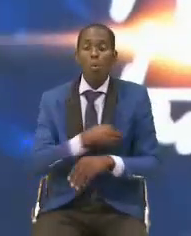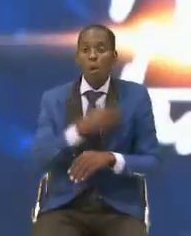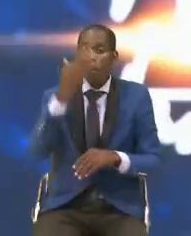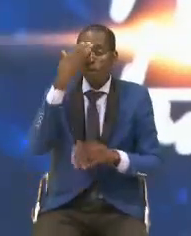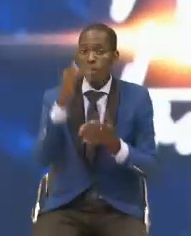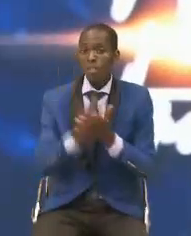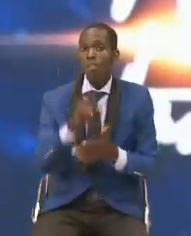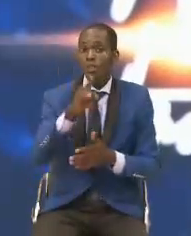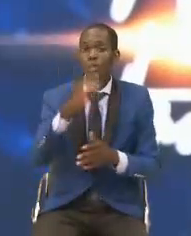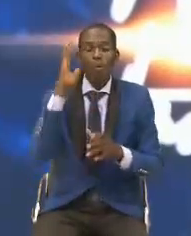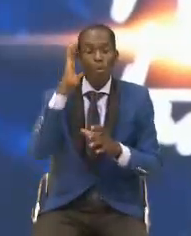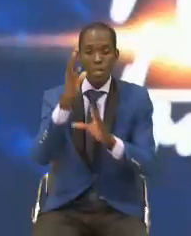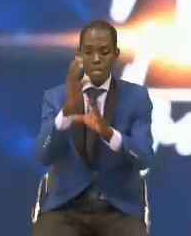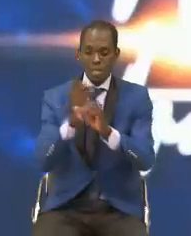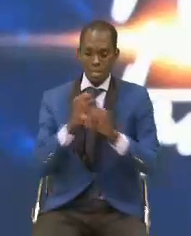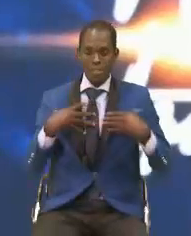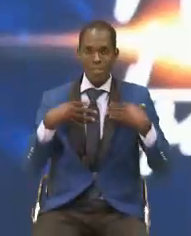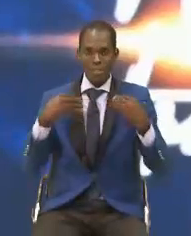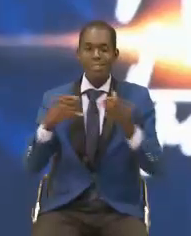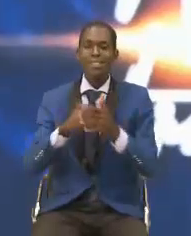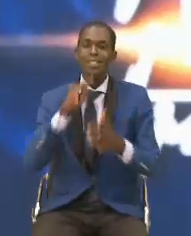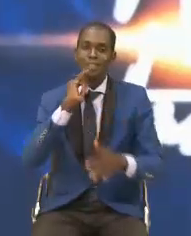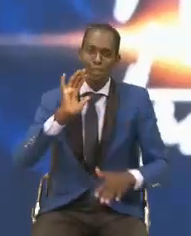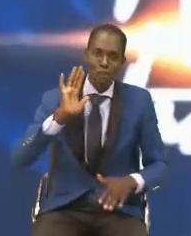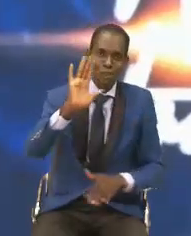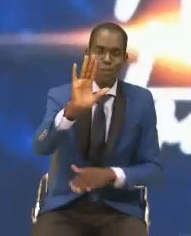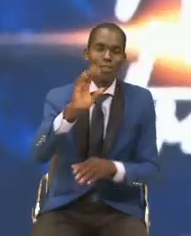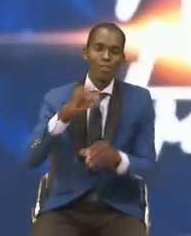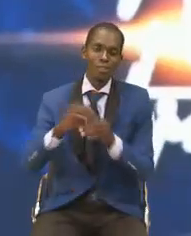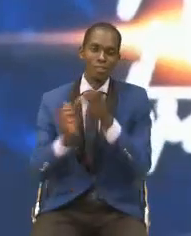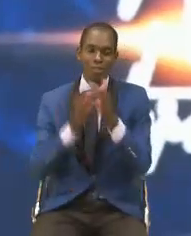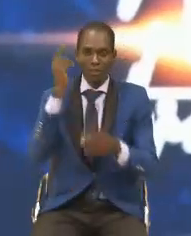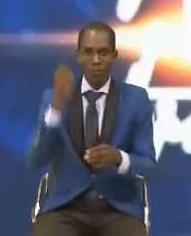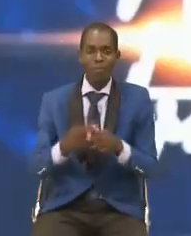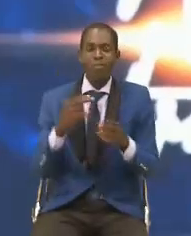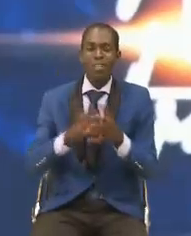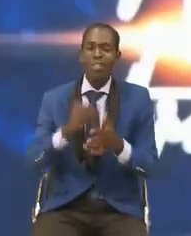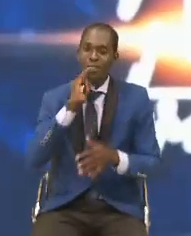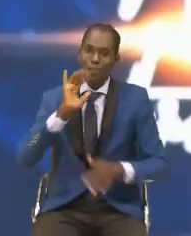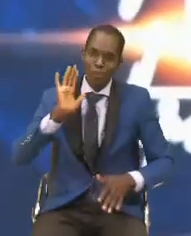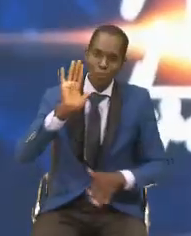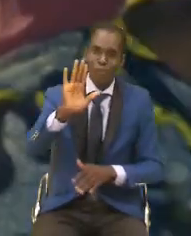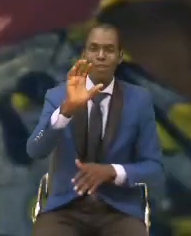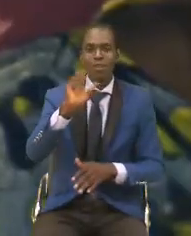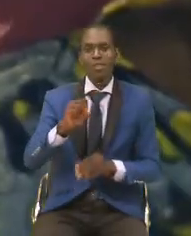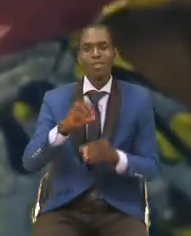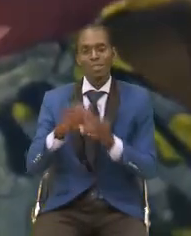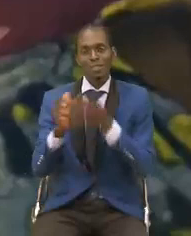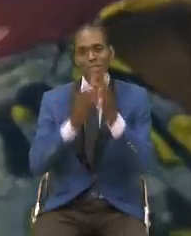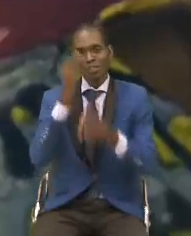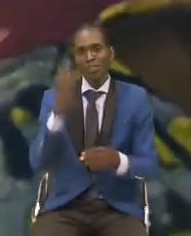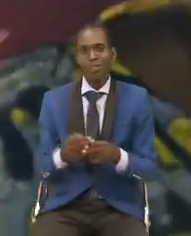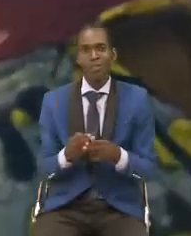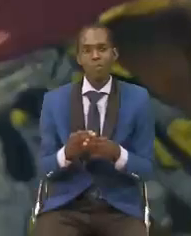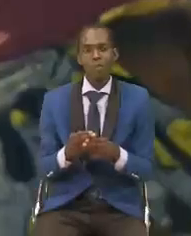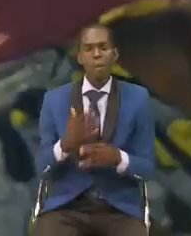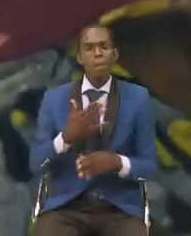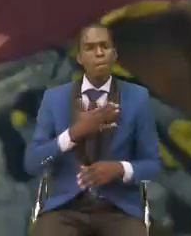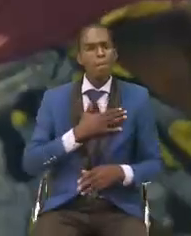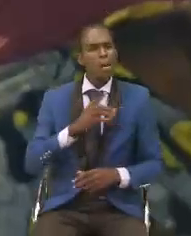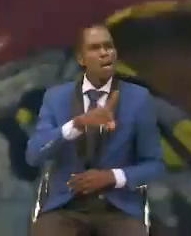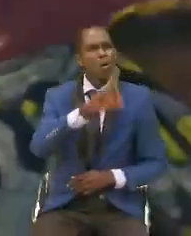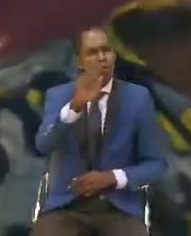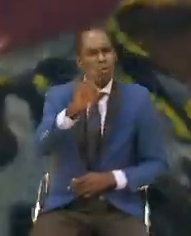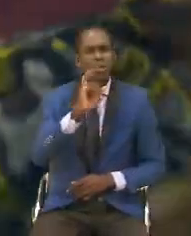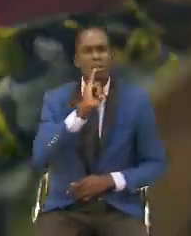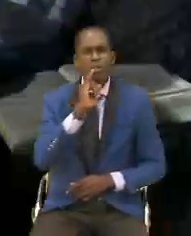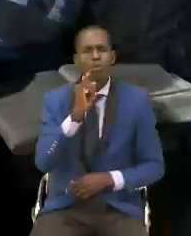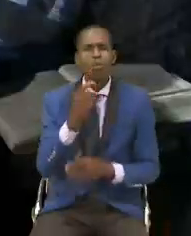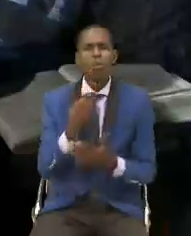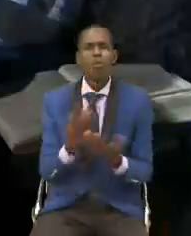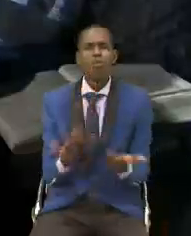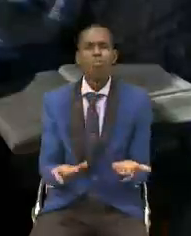is in your life tonight we know you are going to get healed it is yours i said it is yours my